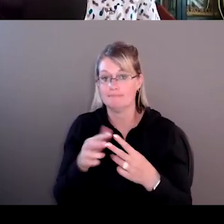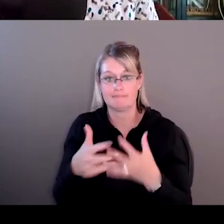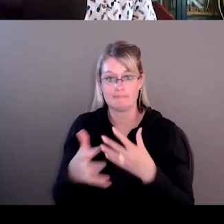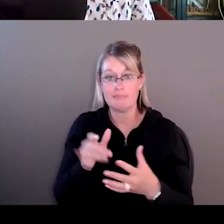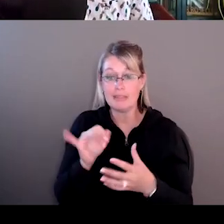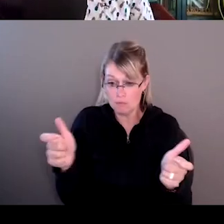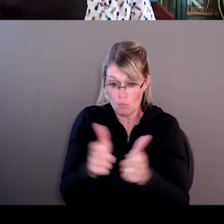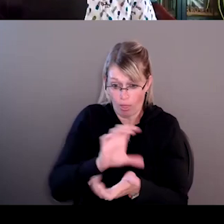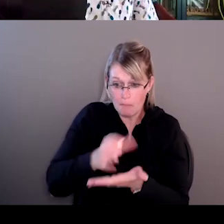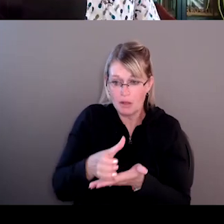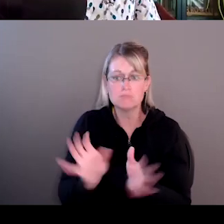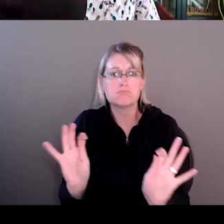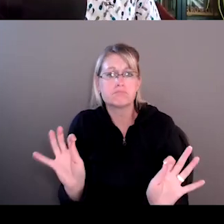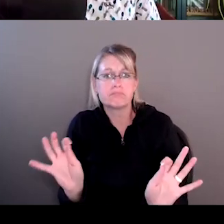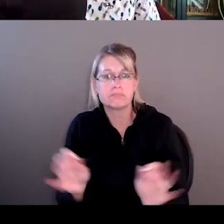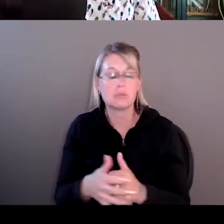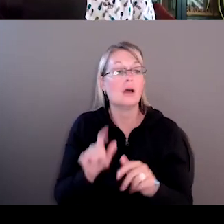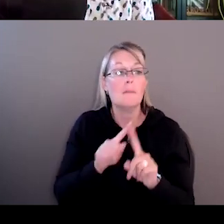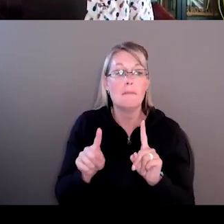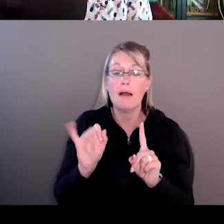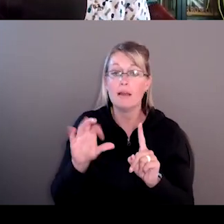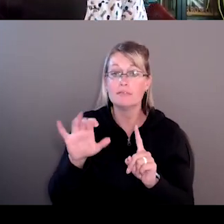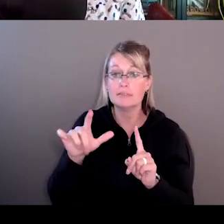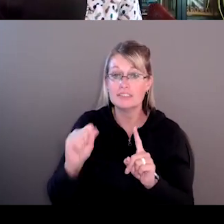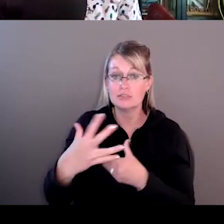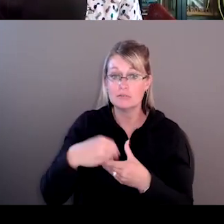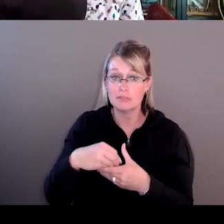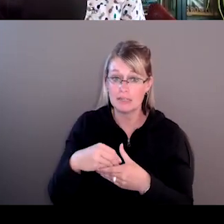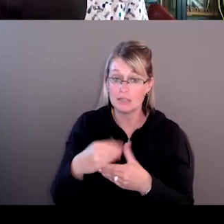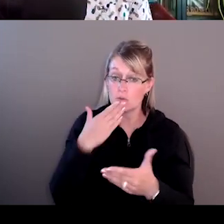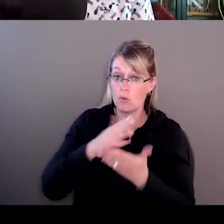might not be a big deal. If the cells contain a sizable amount of data, then scroll snap